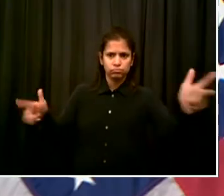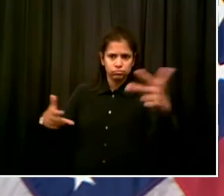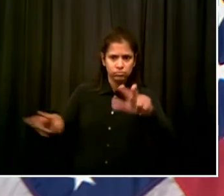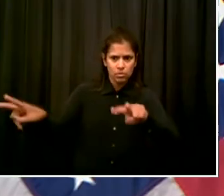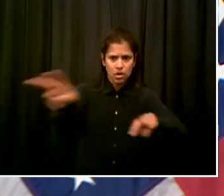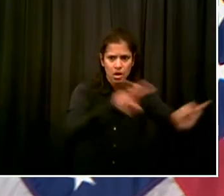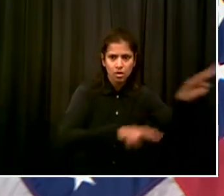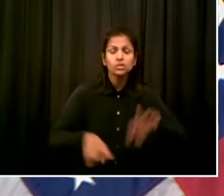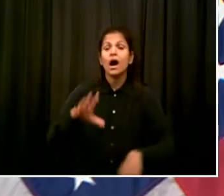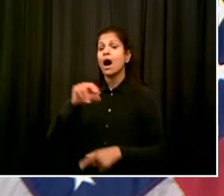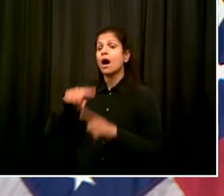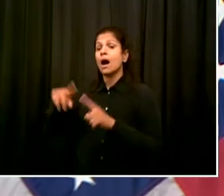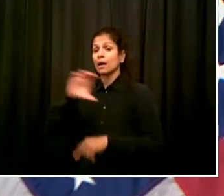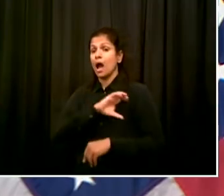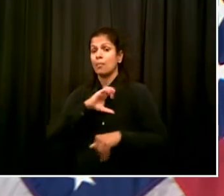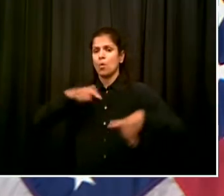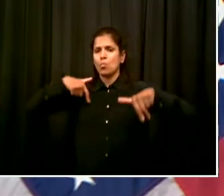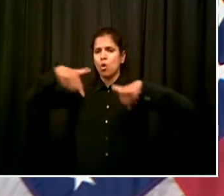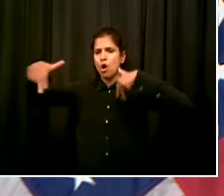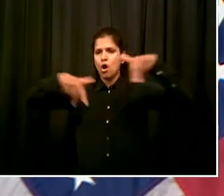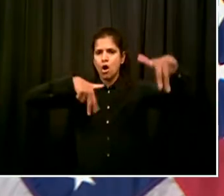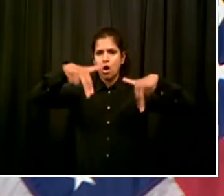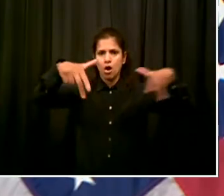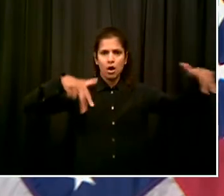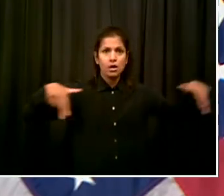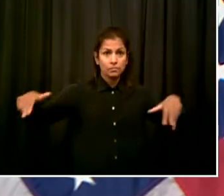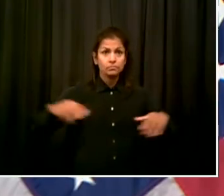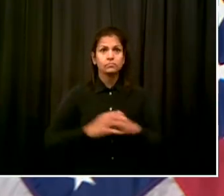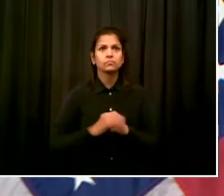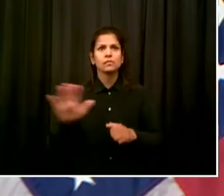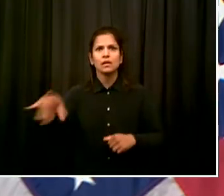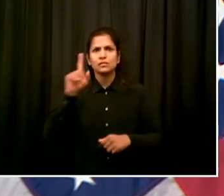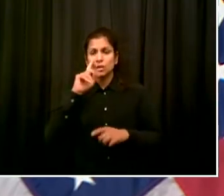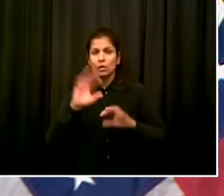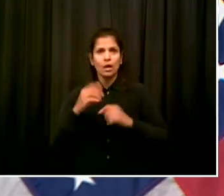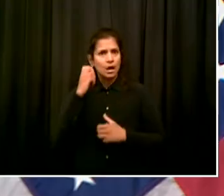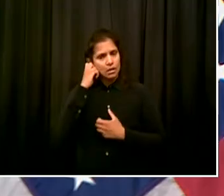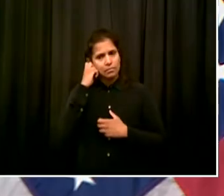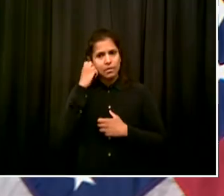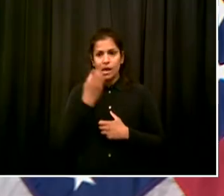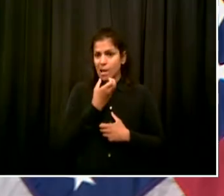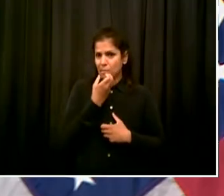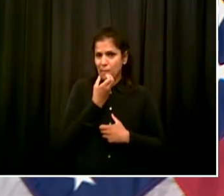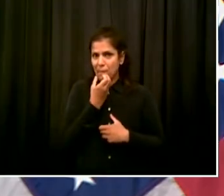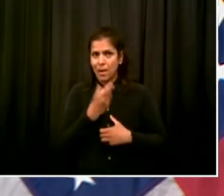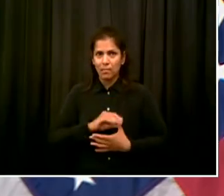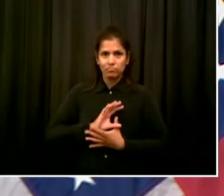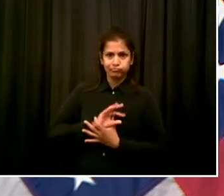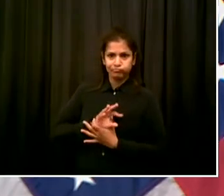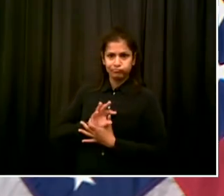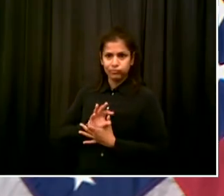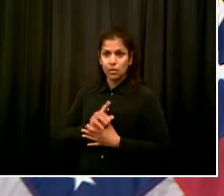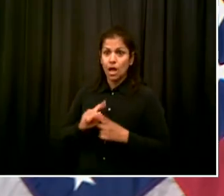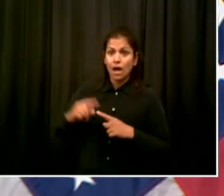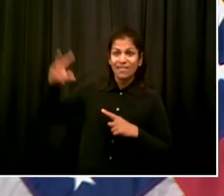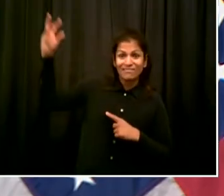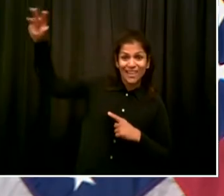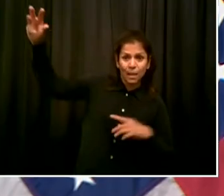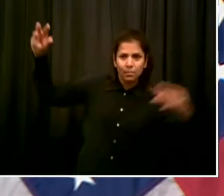CAMERAS THAT ARE MOBILE TO LICENSE PLATE READERS AND EVERYTHING IN BETWEEN . ALL OF THIS IS BEING